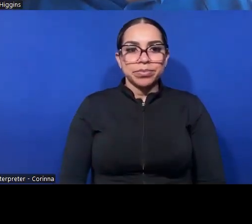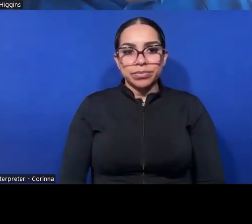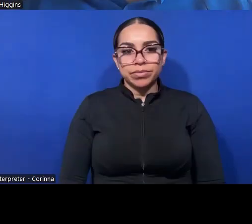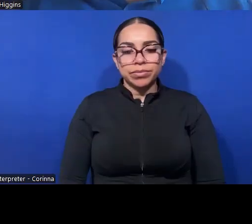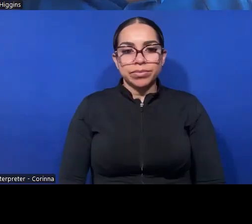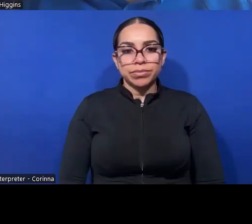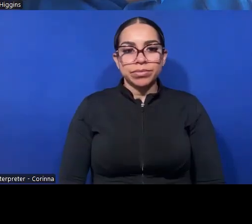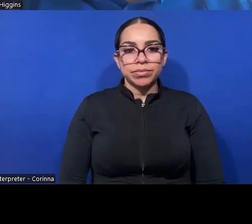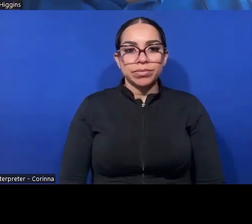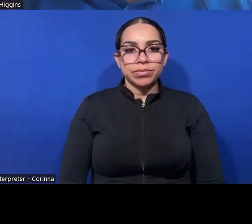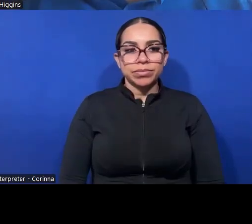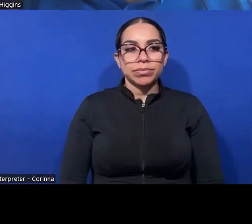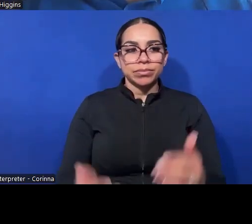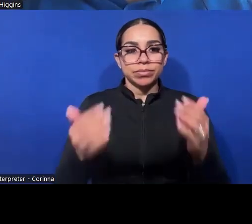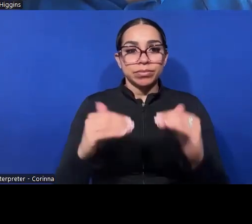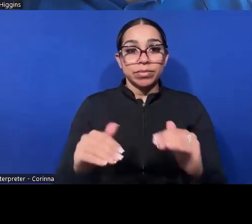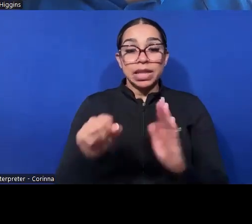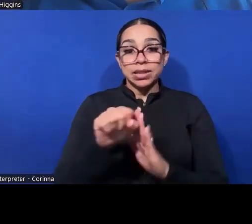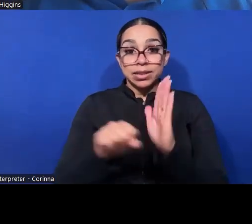many state only Medi-Cal programs as well.